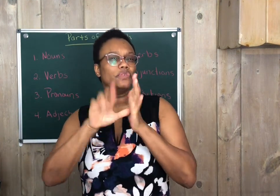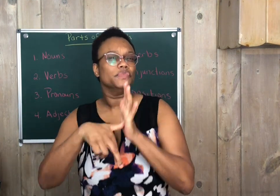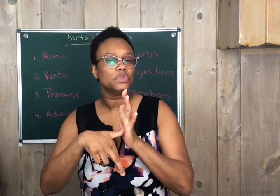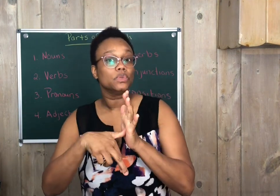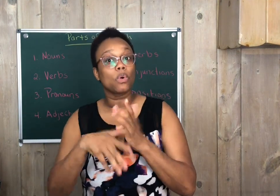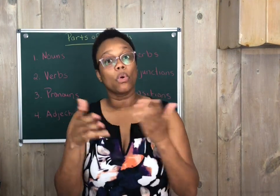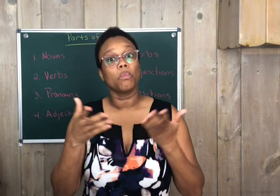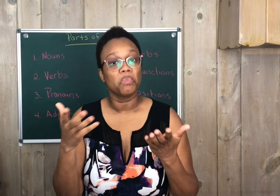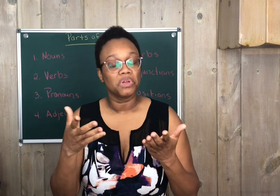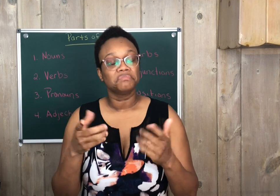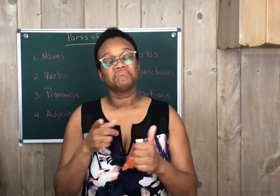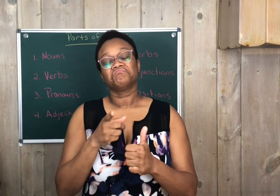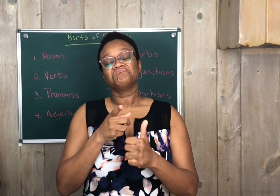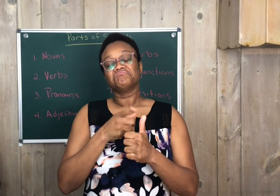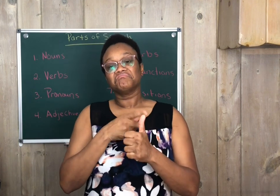It's just a quick review on